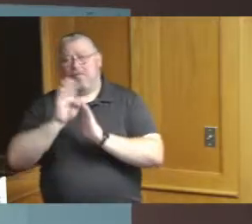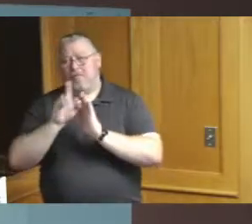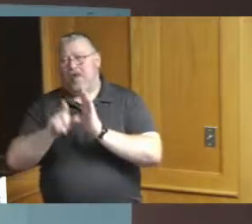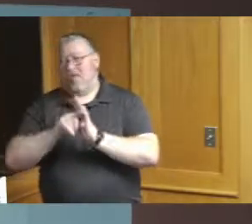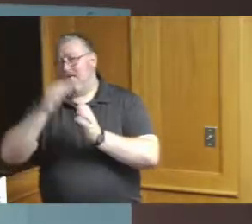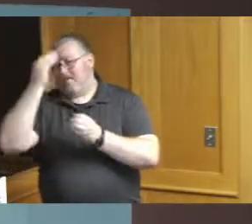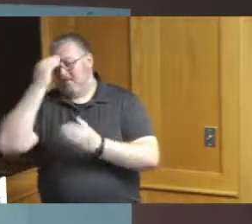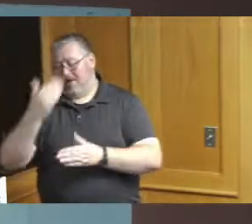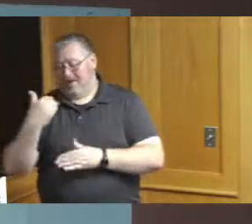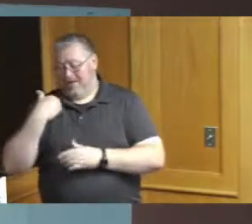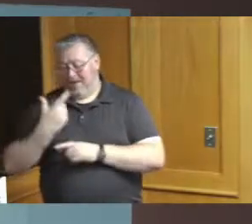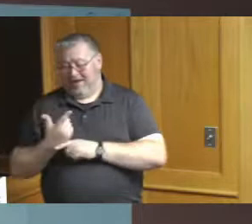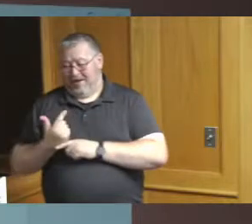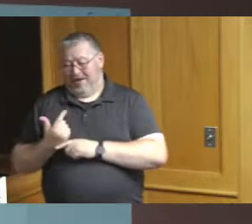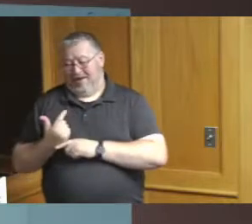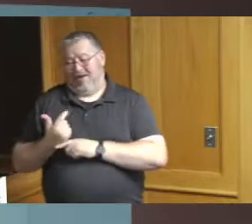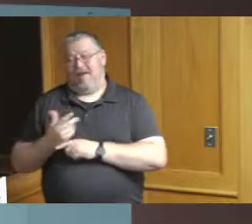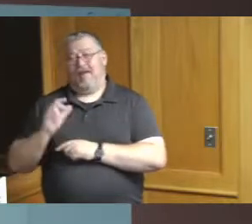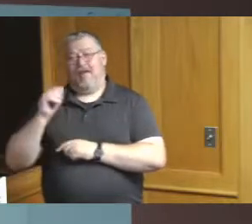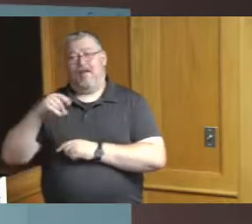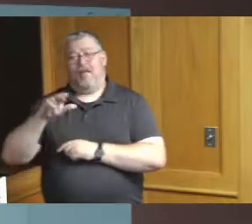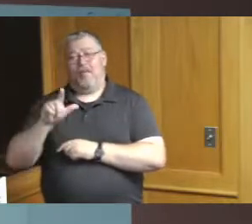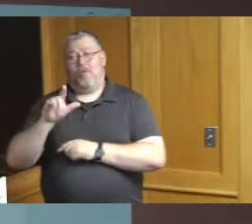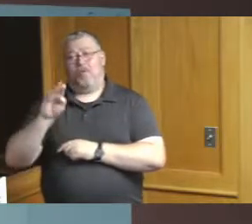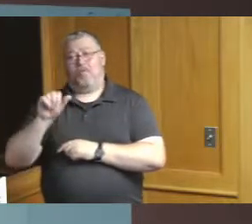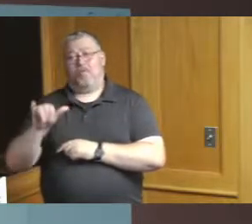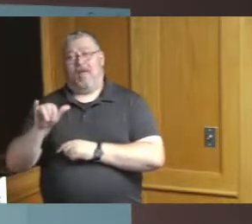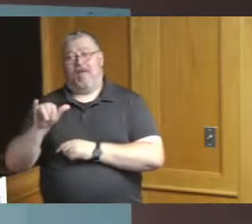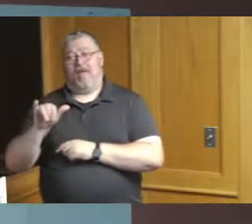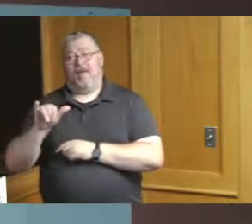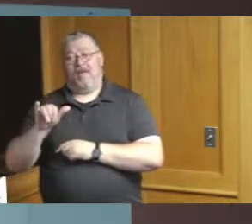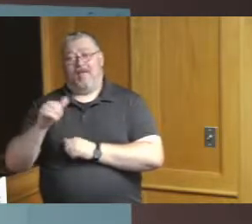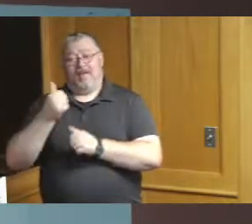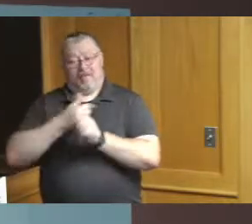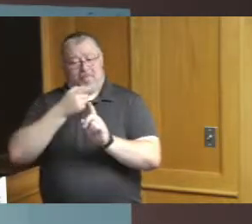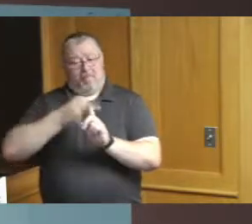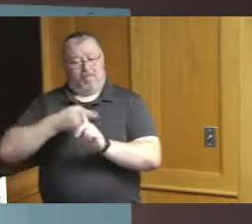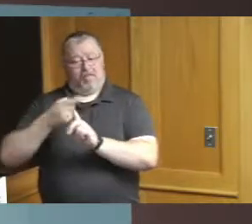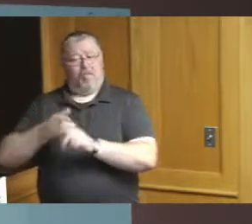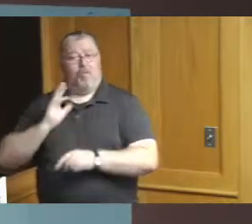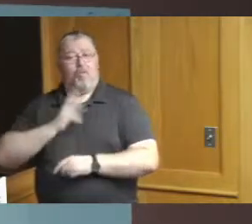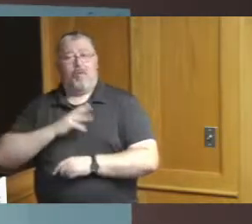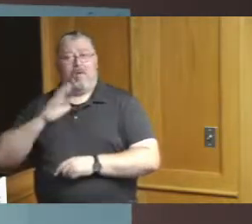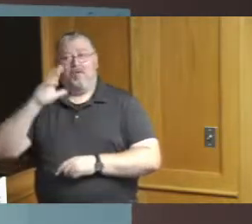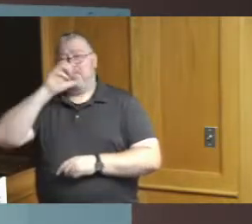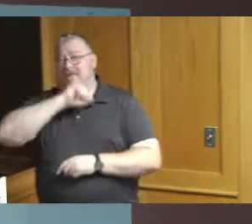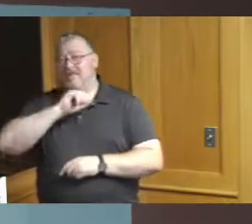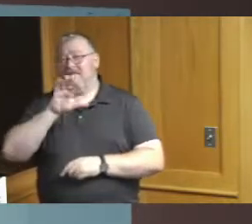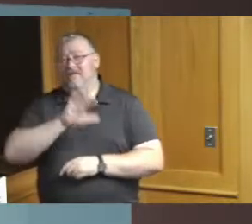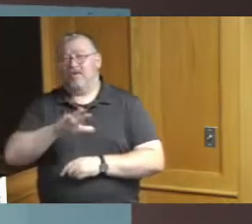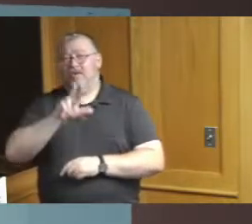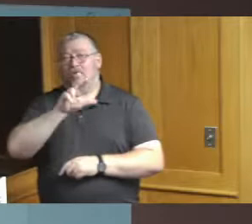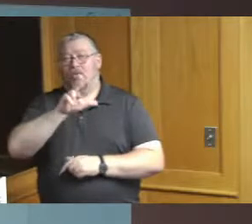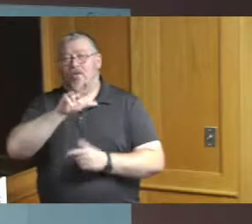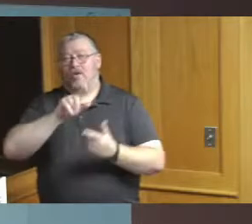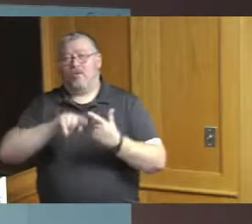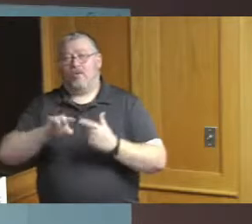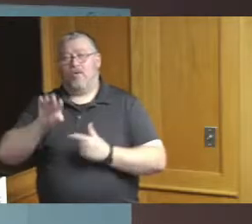last school year in april and in may each one of those months we missed between three and 400